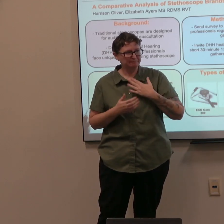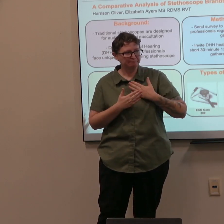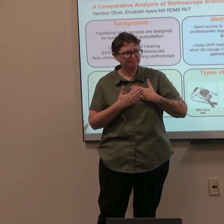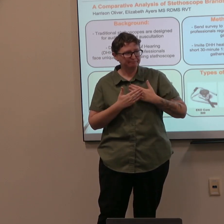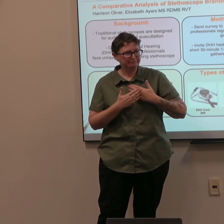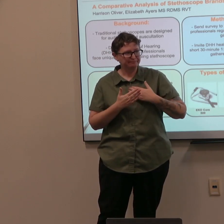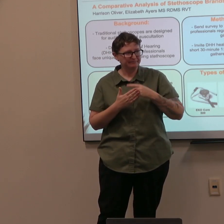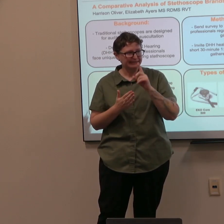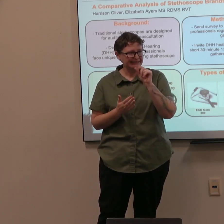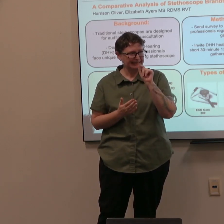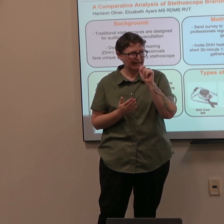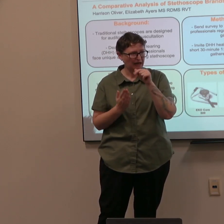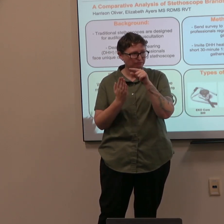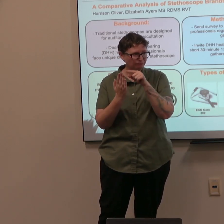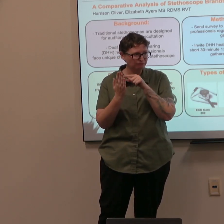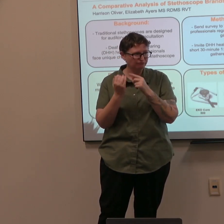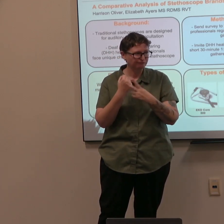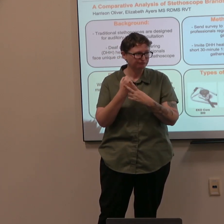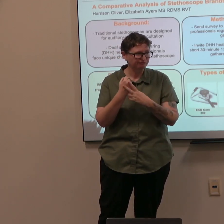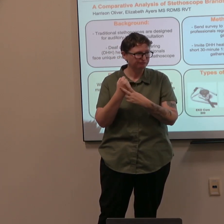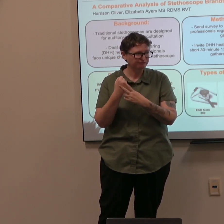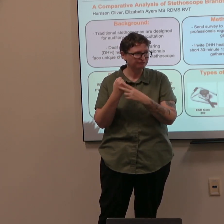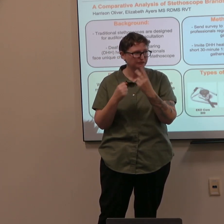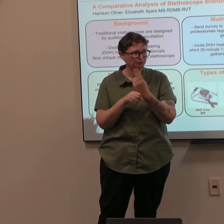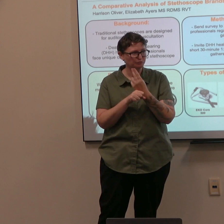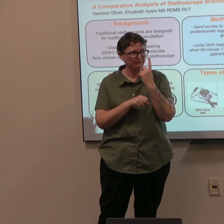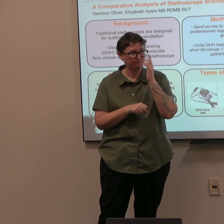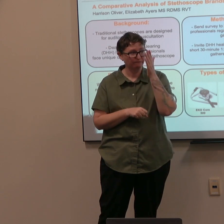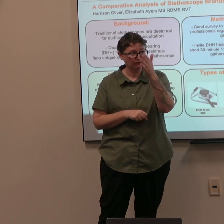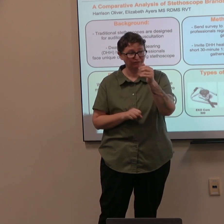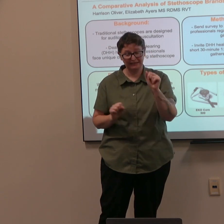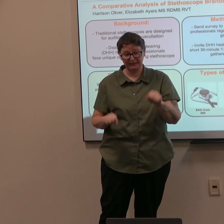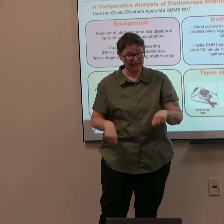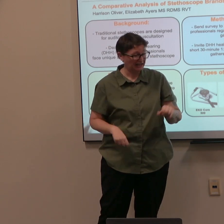to keep all that data for the specific patient, and then you can use that in the future. Yep.